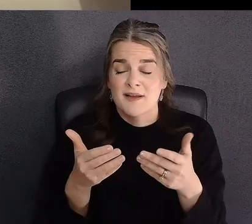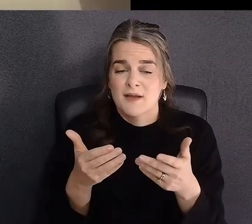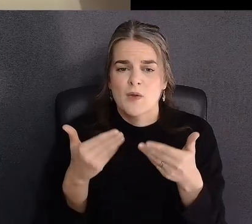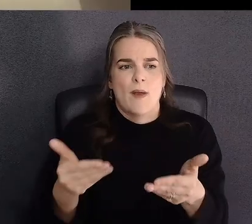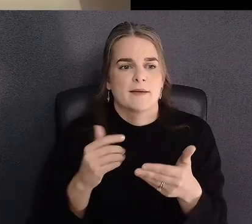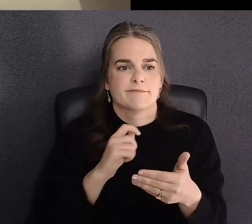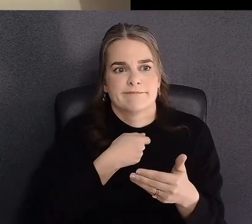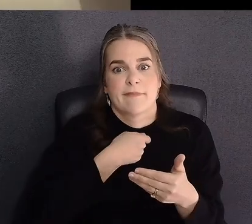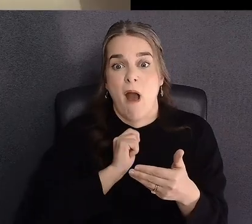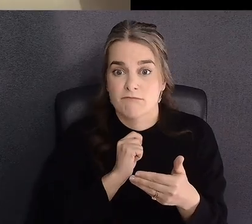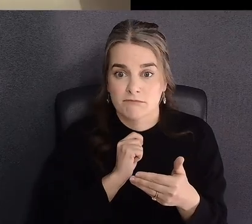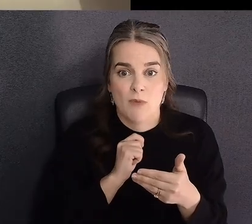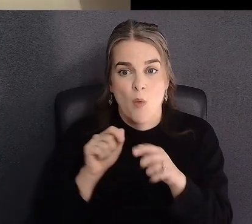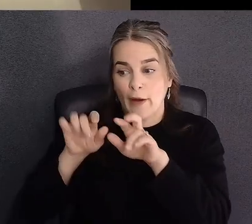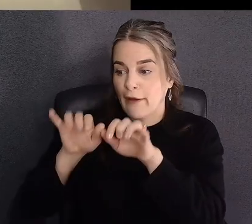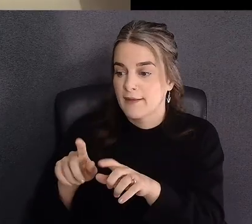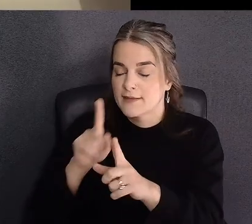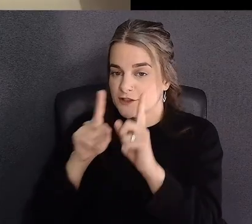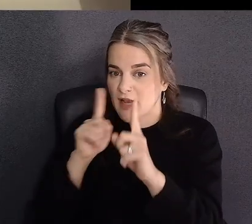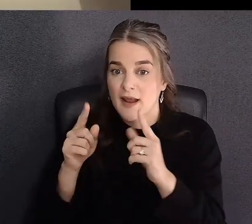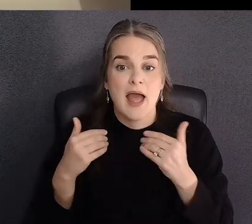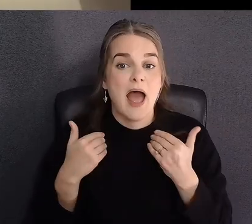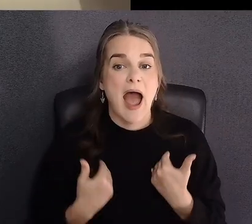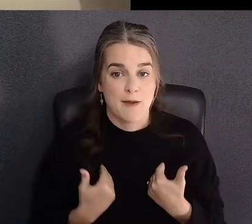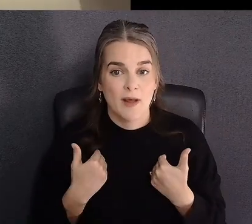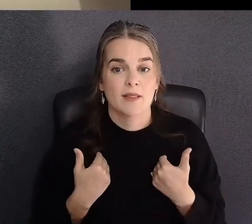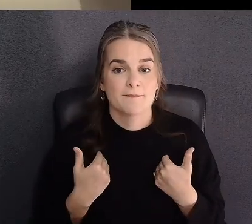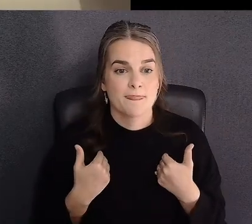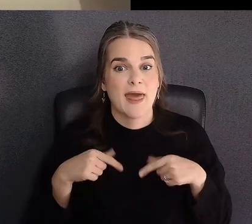or you can unmute yourself. As you're pondering your questions,